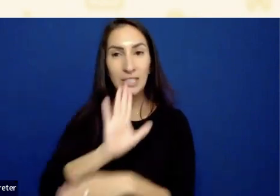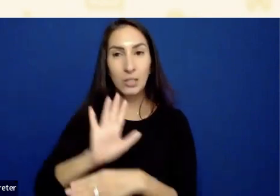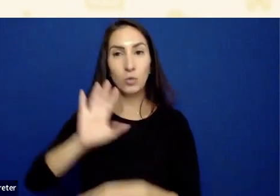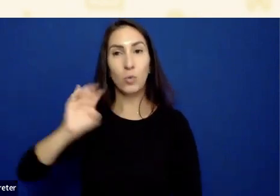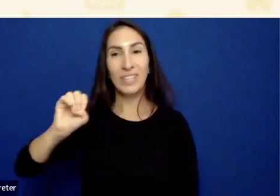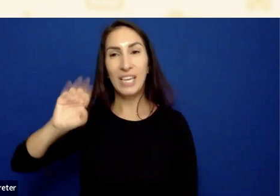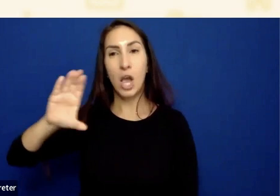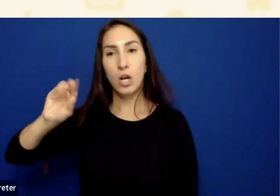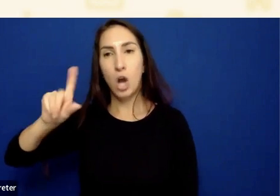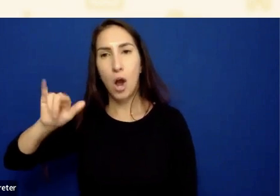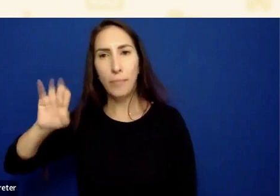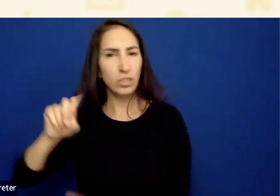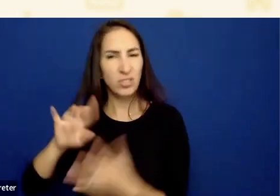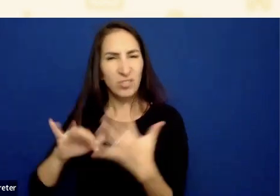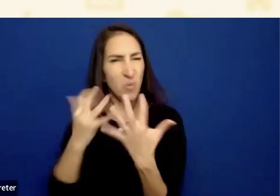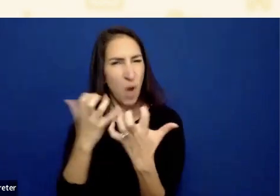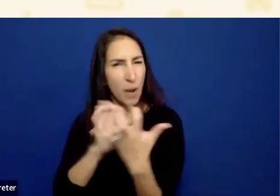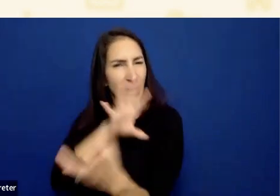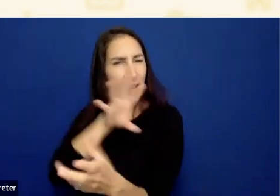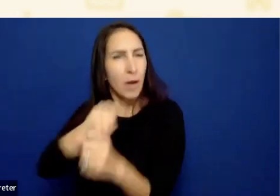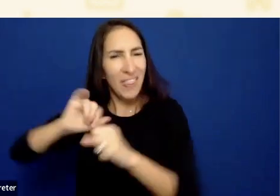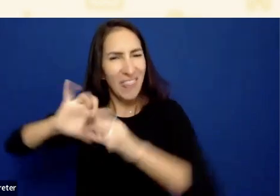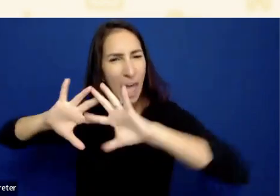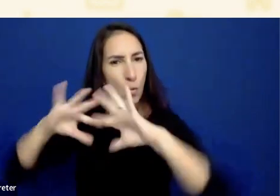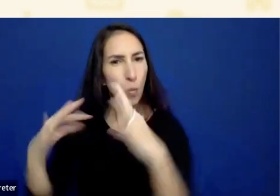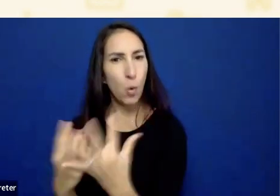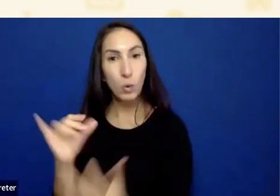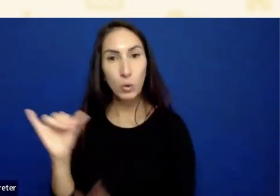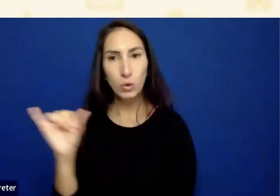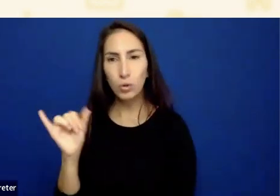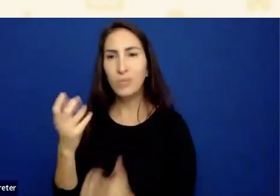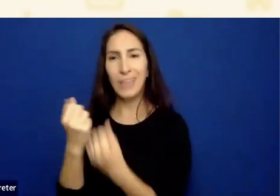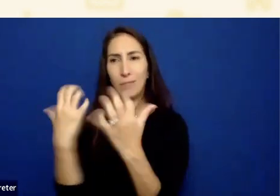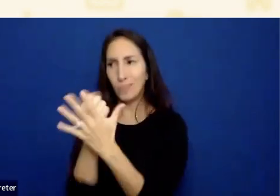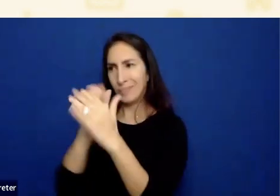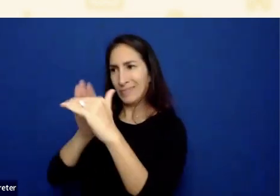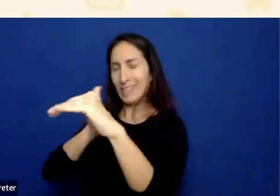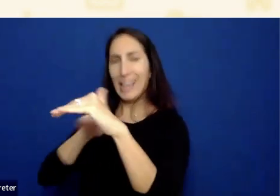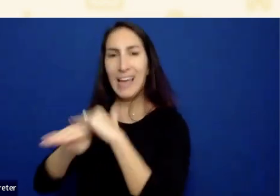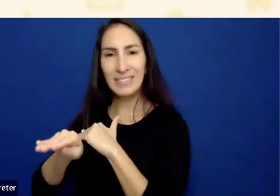100%, yes. I'm blocking all of that.